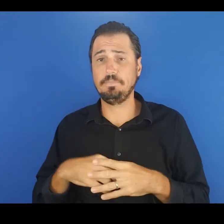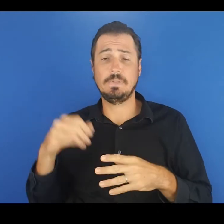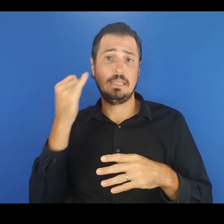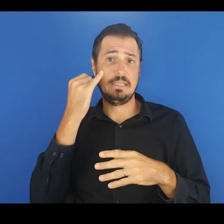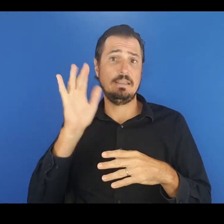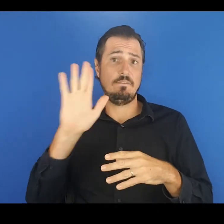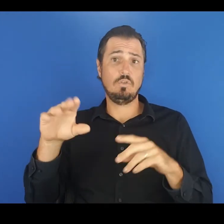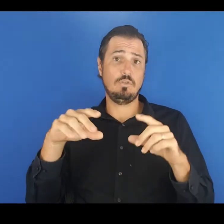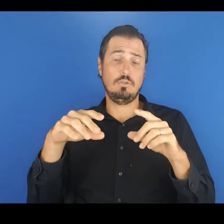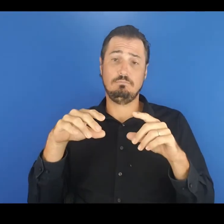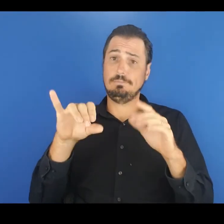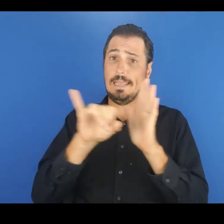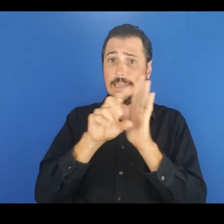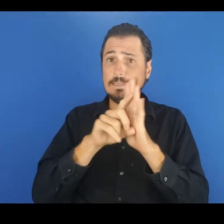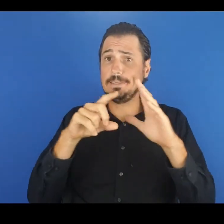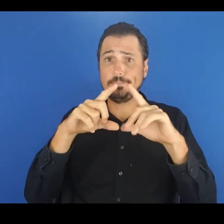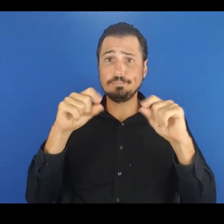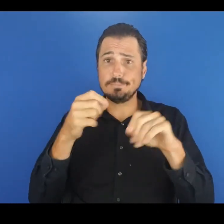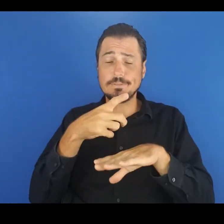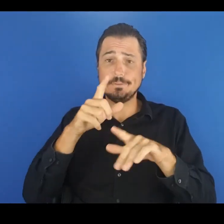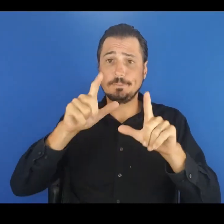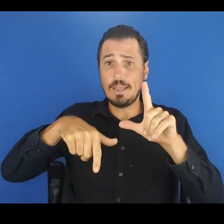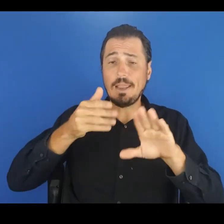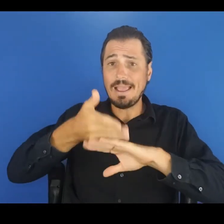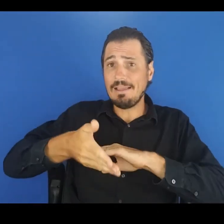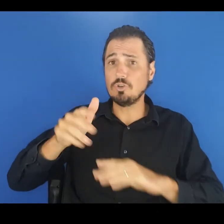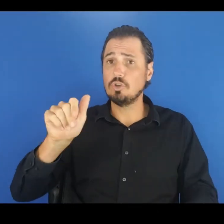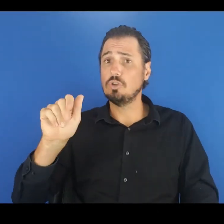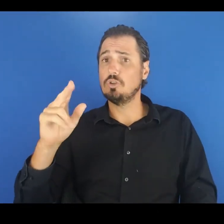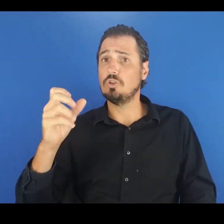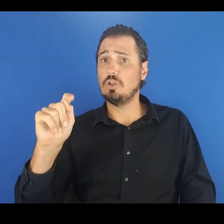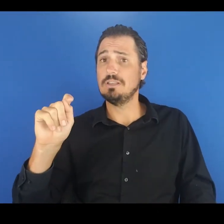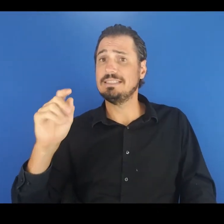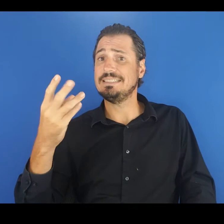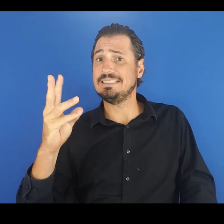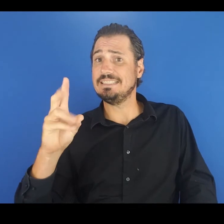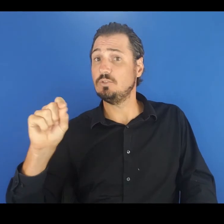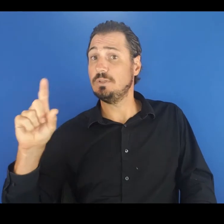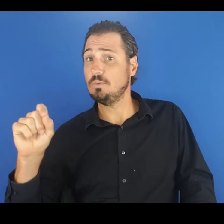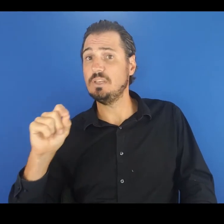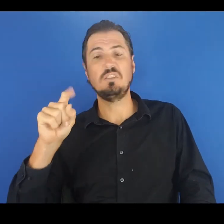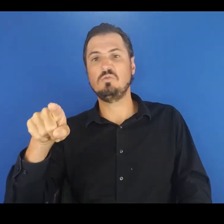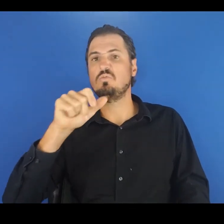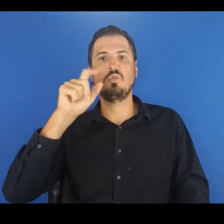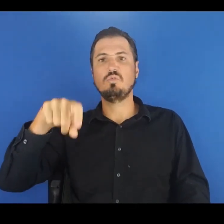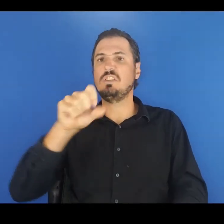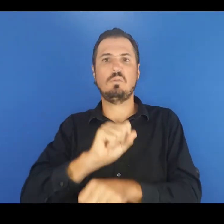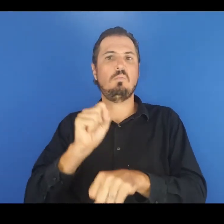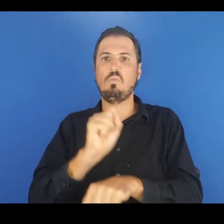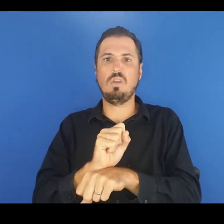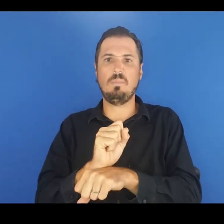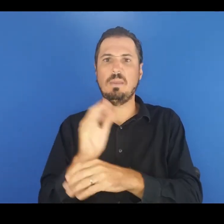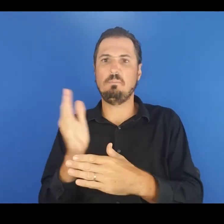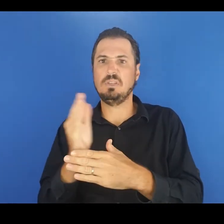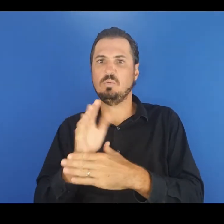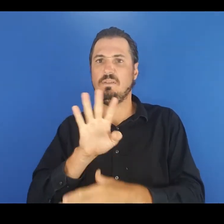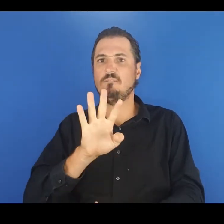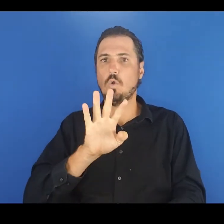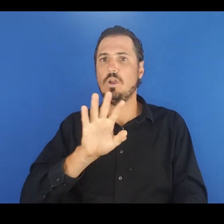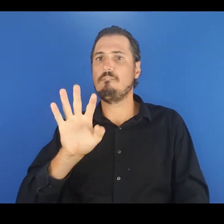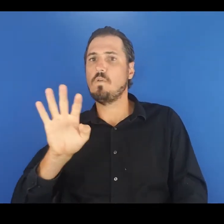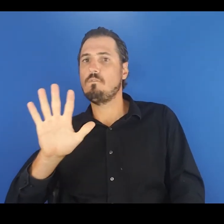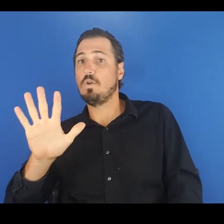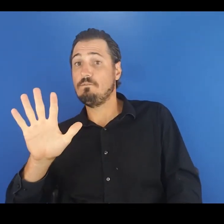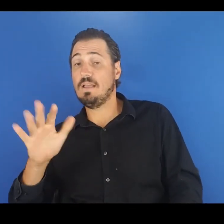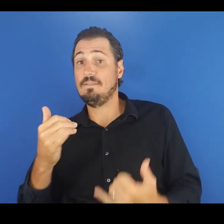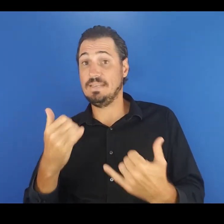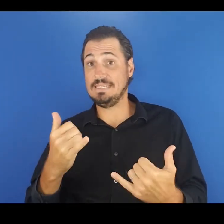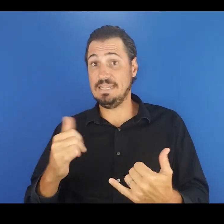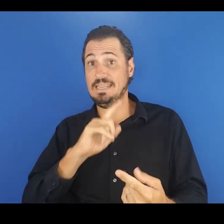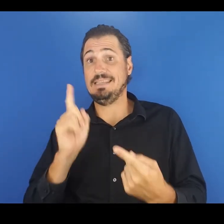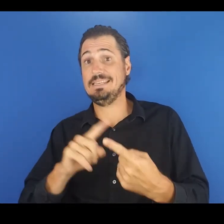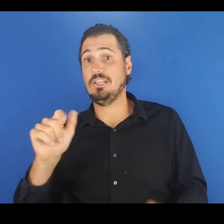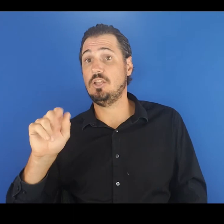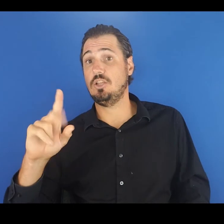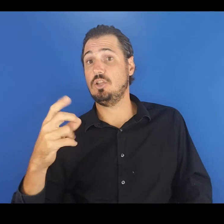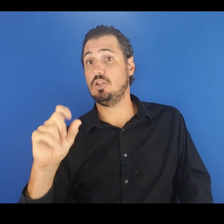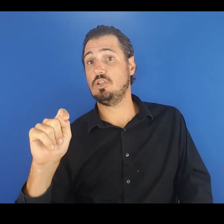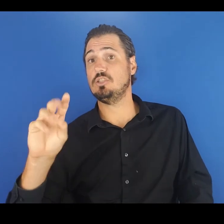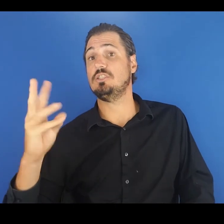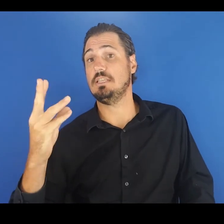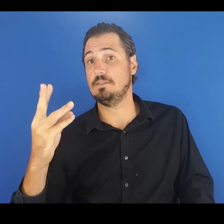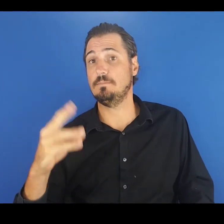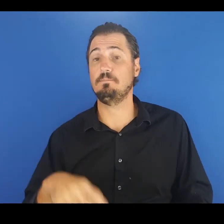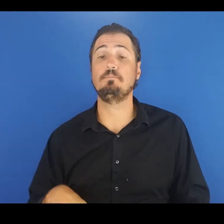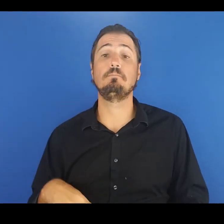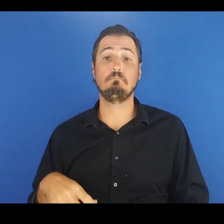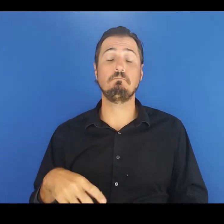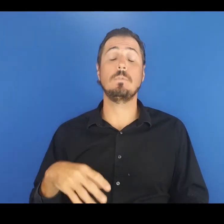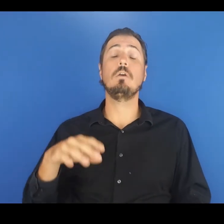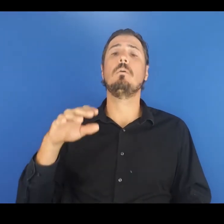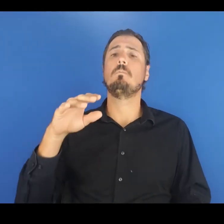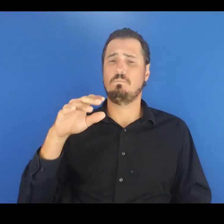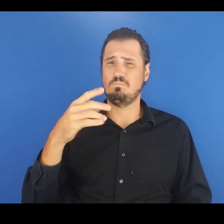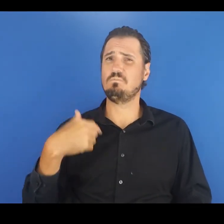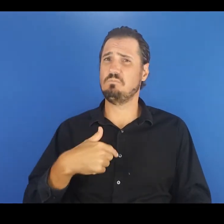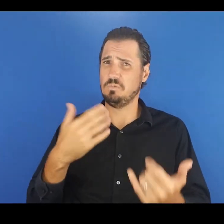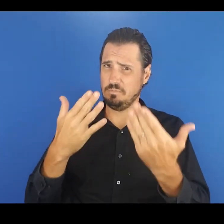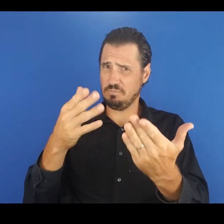If your card expired on or after March 16, 2020, you may come in without an appointment between 4 p.m. and 4:45 p.m., today through August 6. To ensure service, it is recommended to